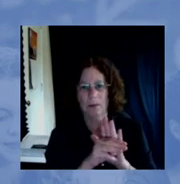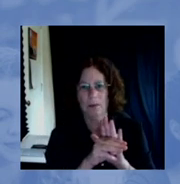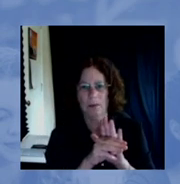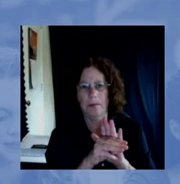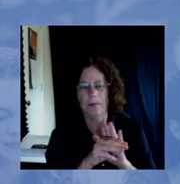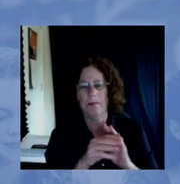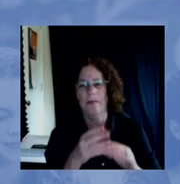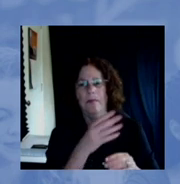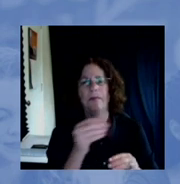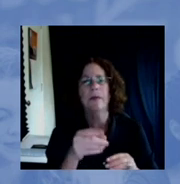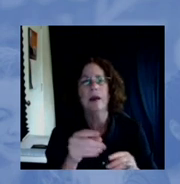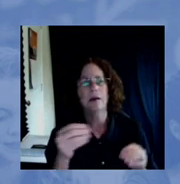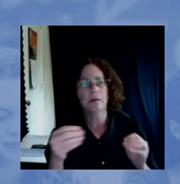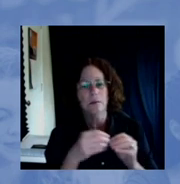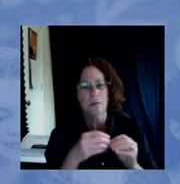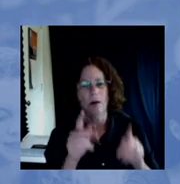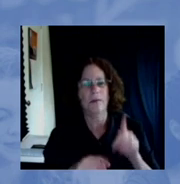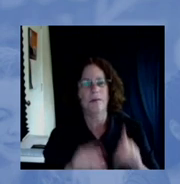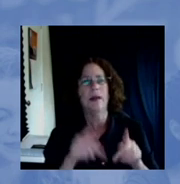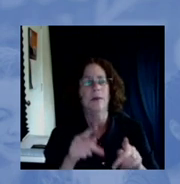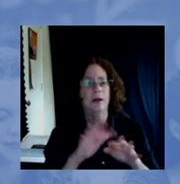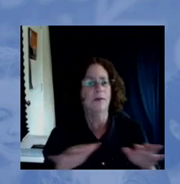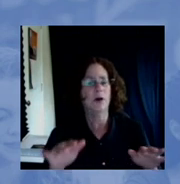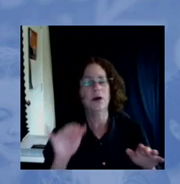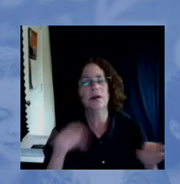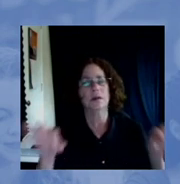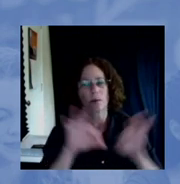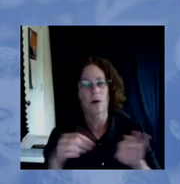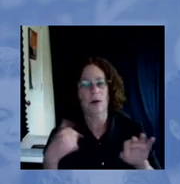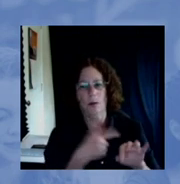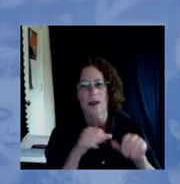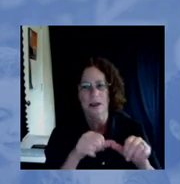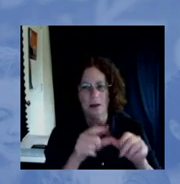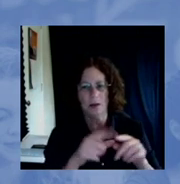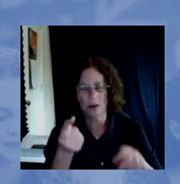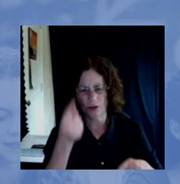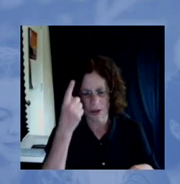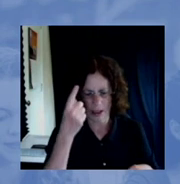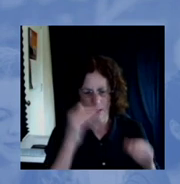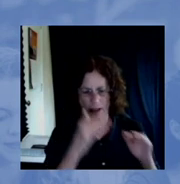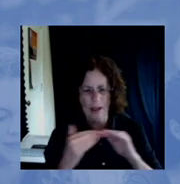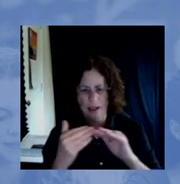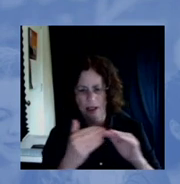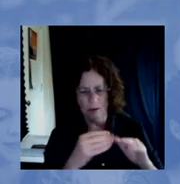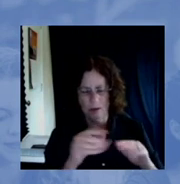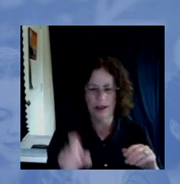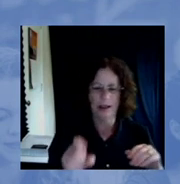IT'S IMPORTANT THAT WE CONTINUE TO UNDERSTAND EQUITY NEEDS TO TOUCH EVERY PART OF THE STUDENT'S